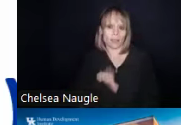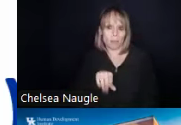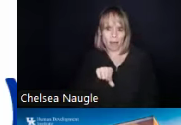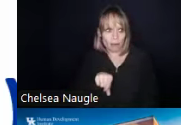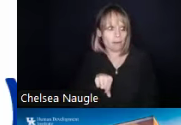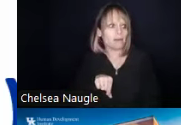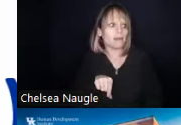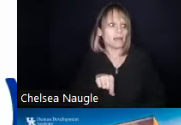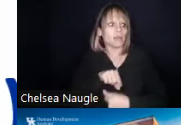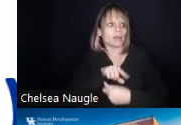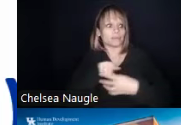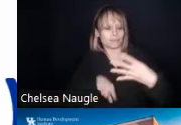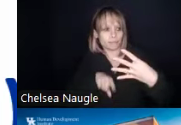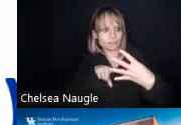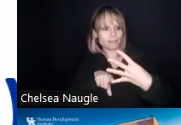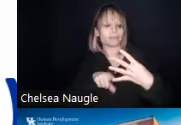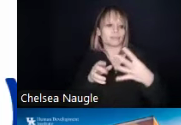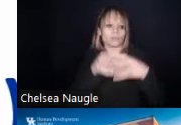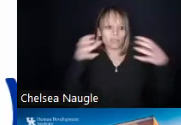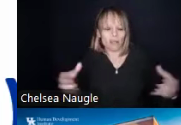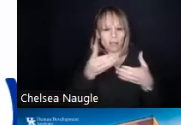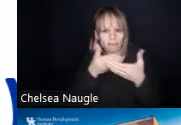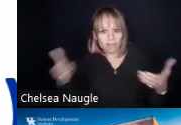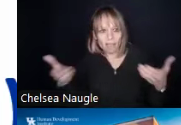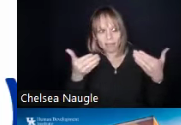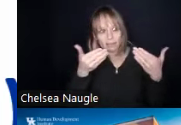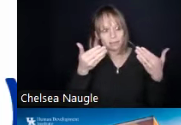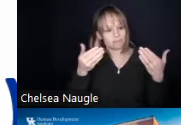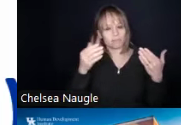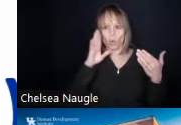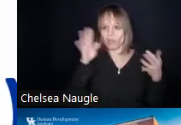things that are sitting out there on the horizon about where we go with this. And there's already in the peer-reviewed